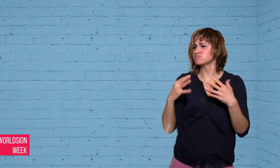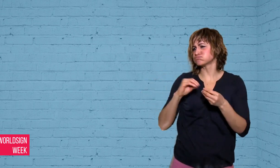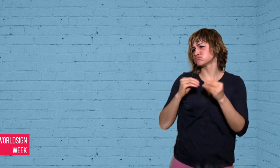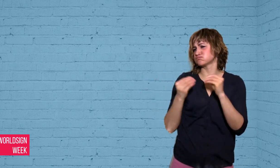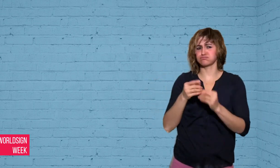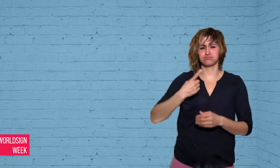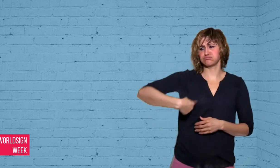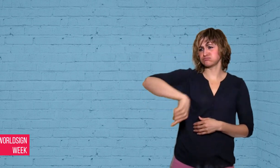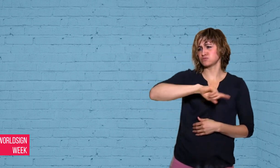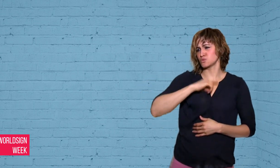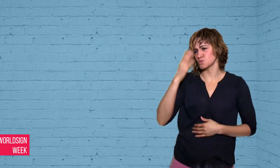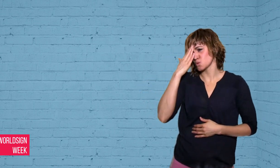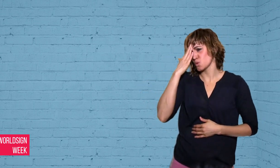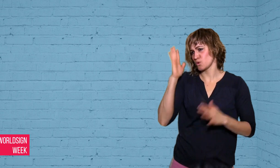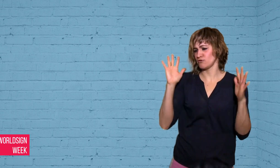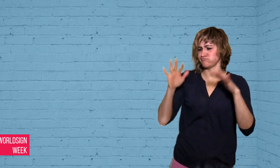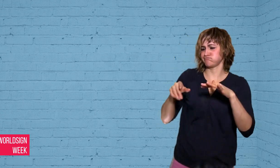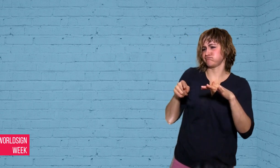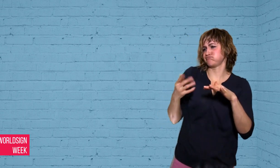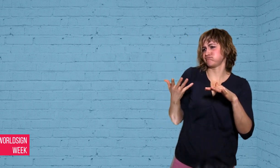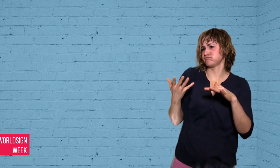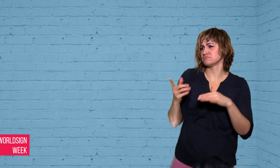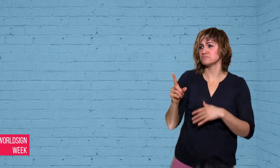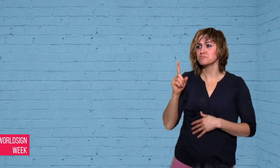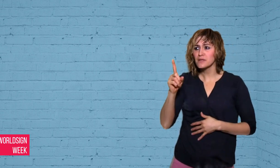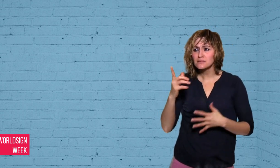well known for awhile.